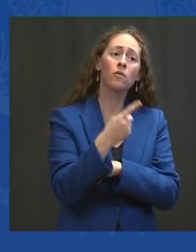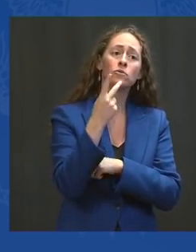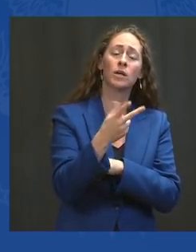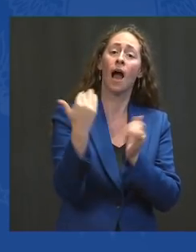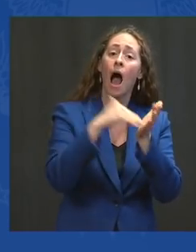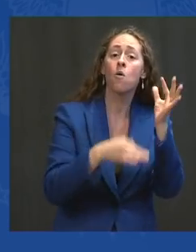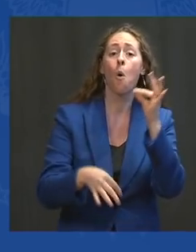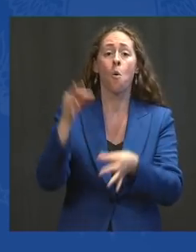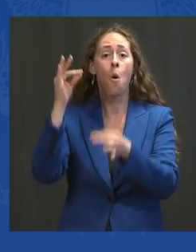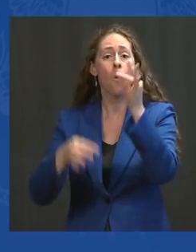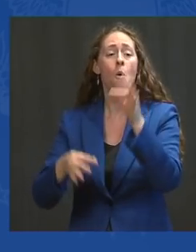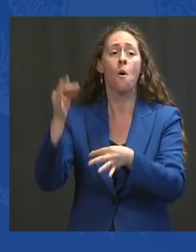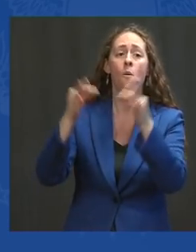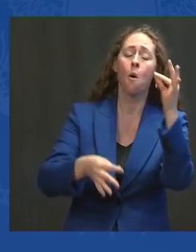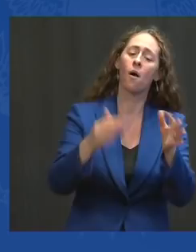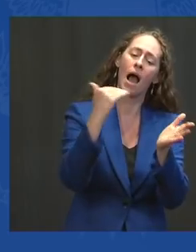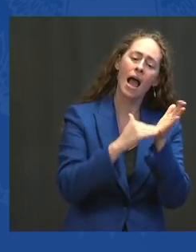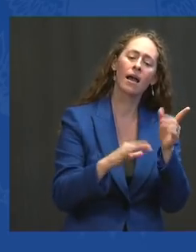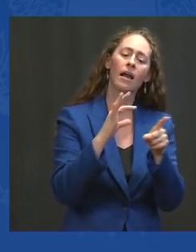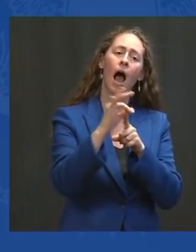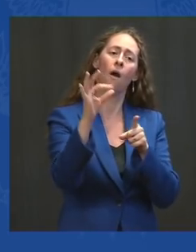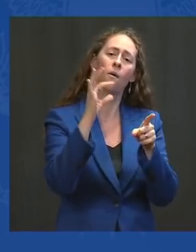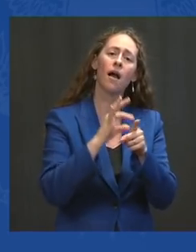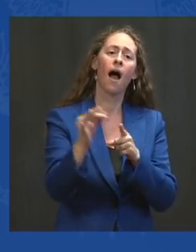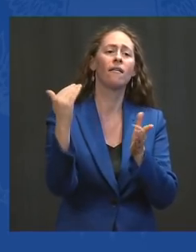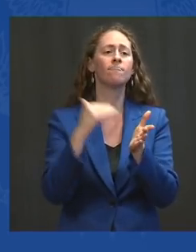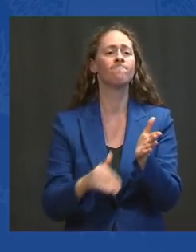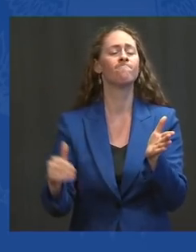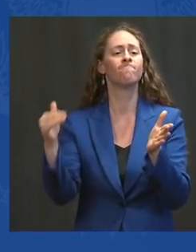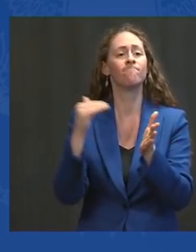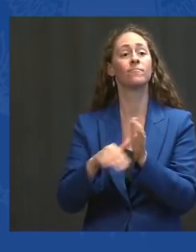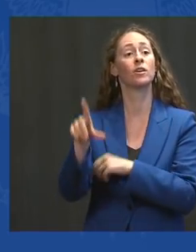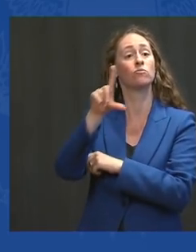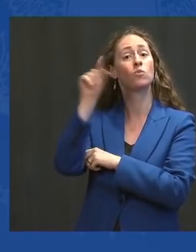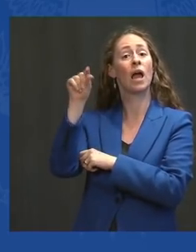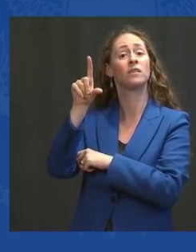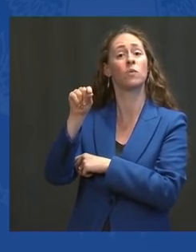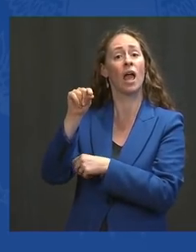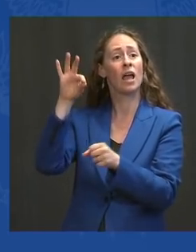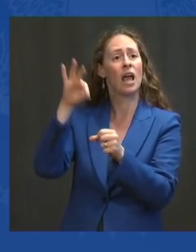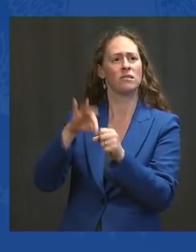the 2020 election was the most scrutinized election ever in American history.